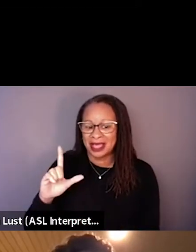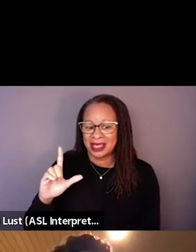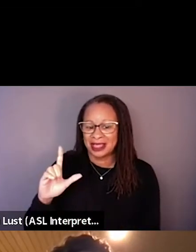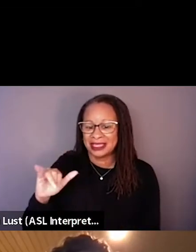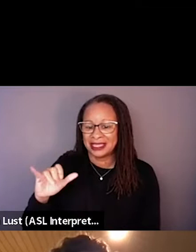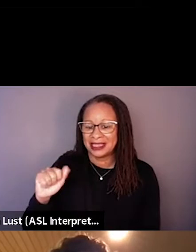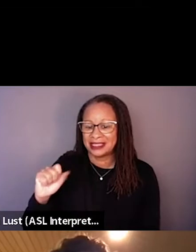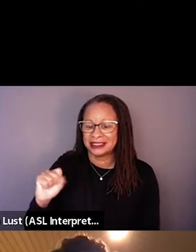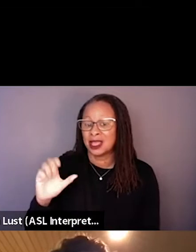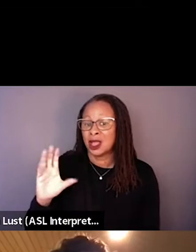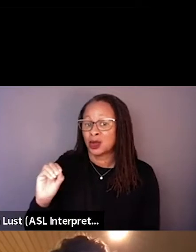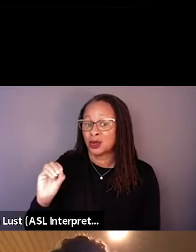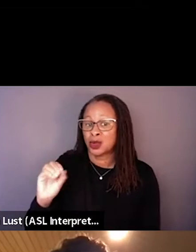co-founder and rhythm guitarist.